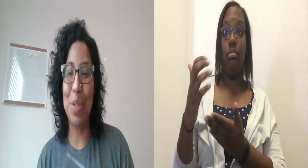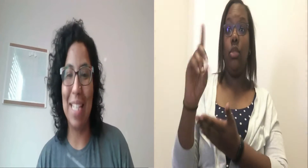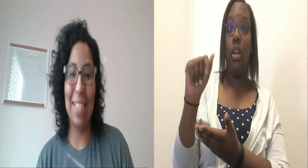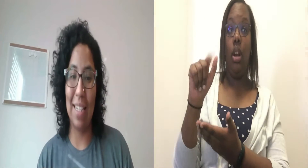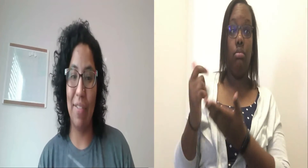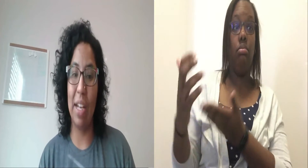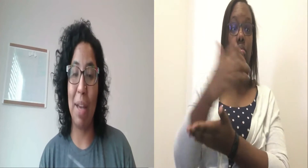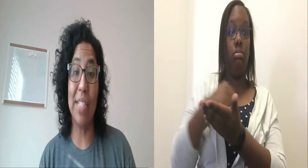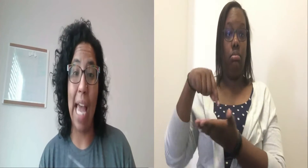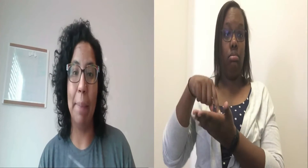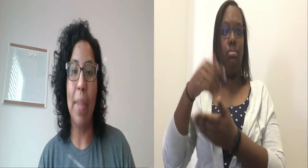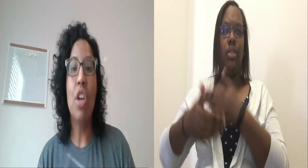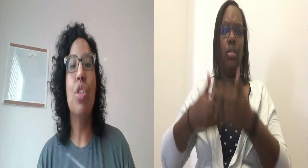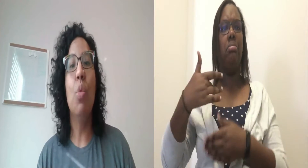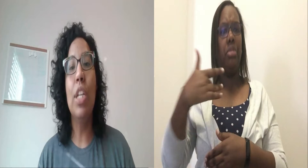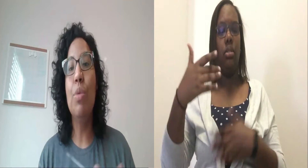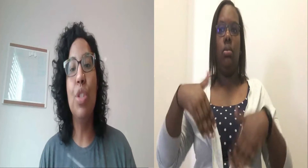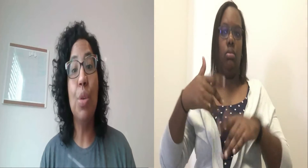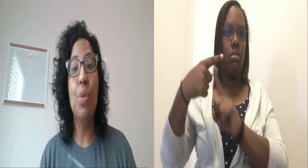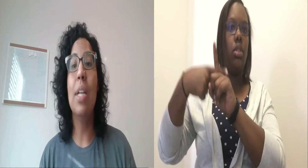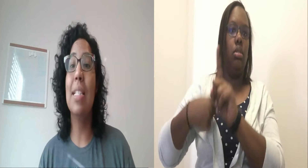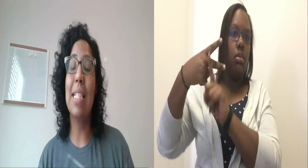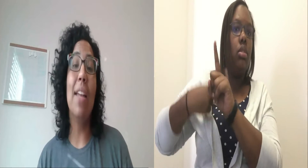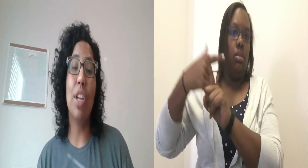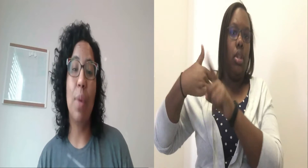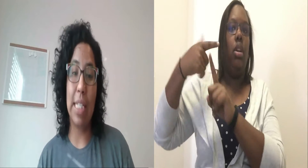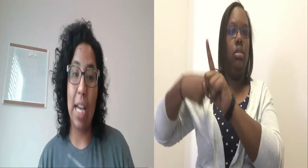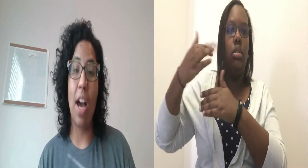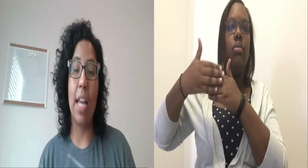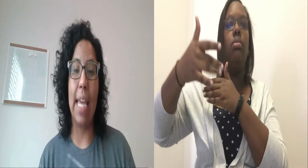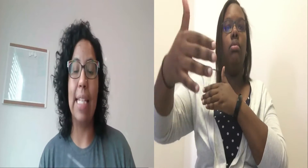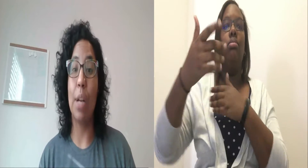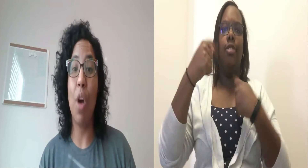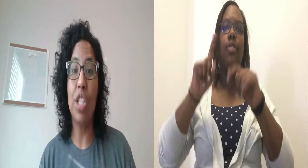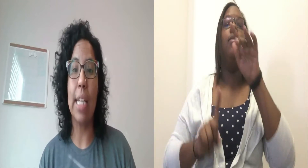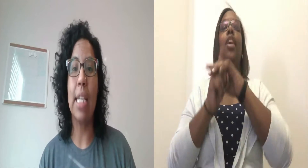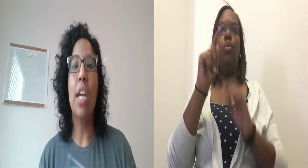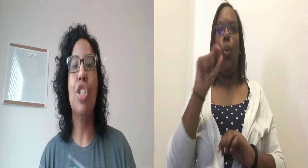takes a significant amount of time so when you do decide that you want to take on a data project